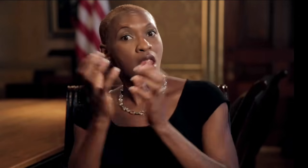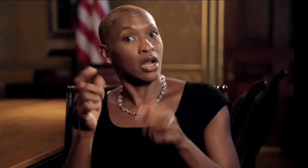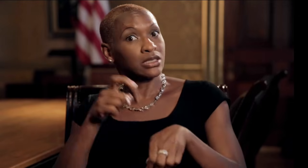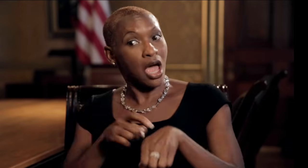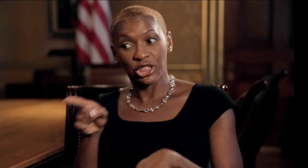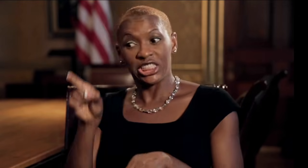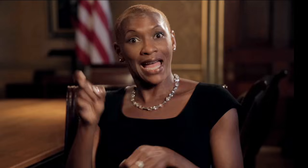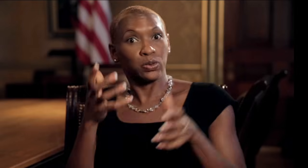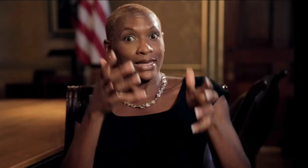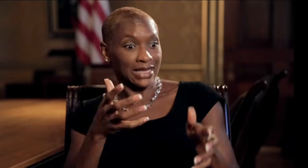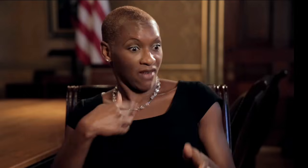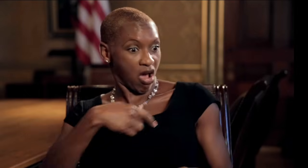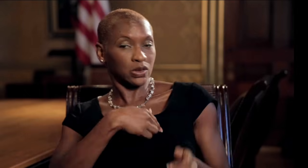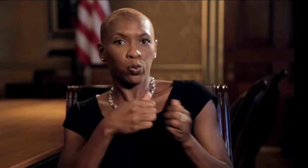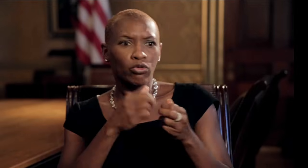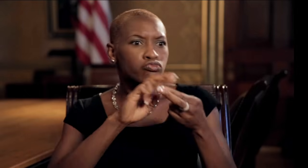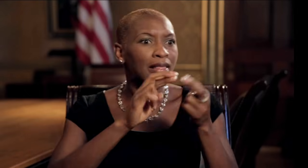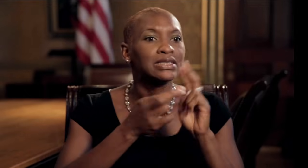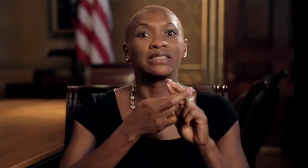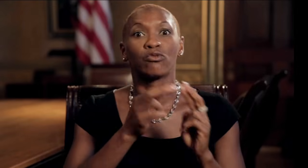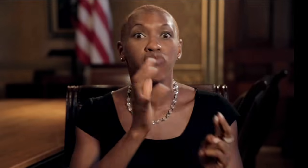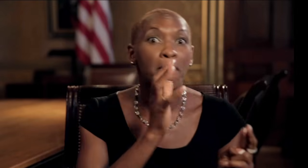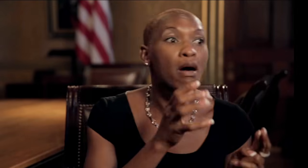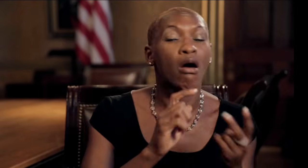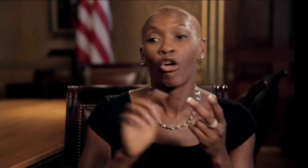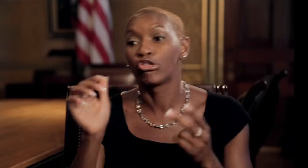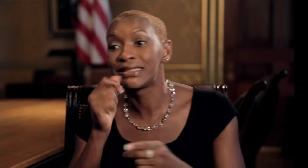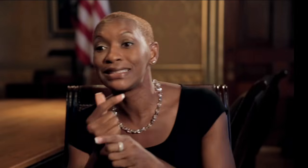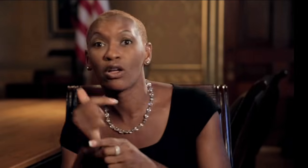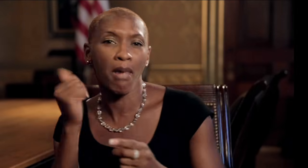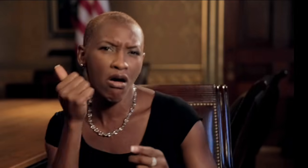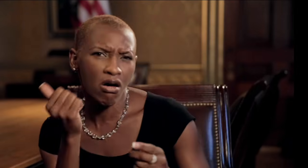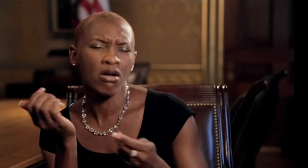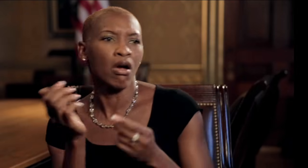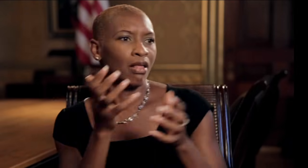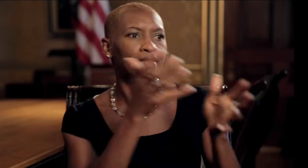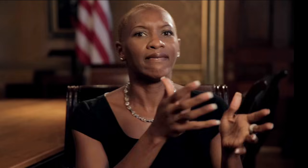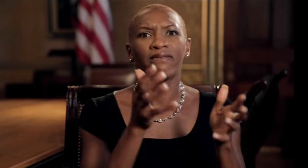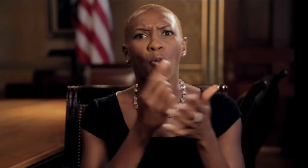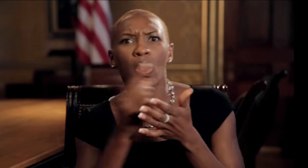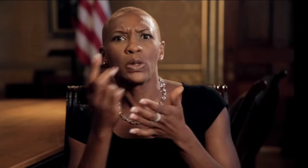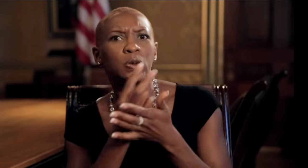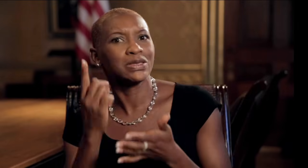A lot of times, she had to leave us with relatives: grandma, her sister (my aunt), for weeks at a time